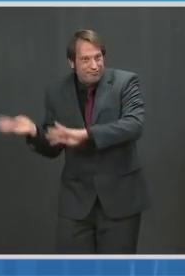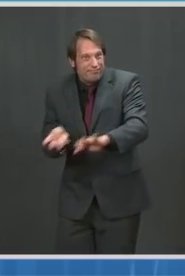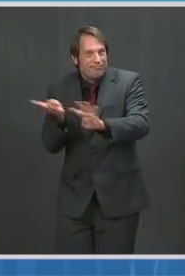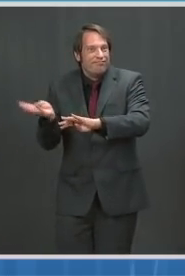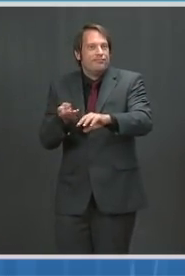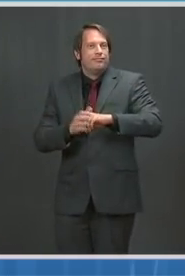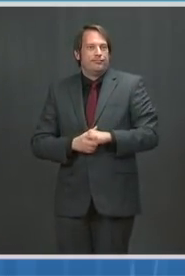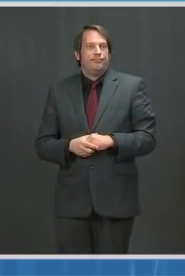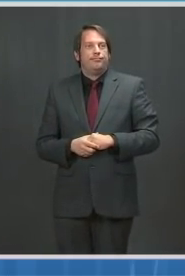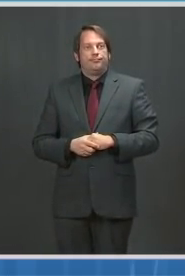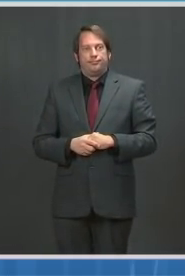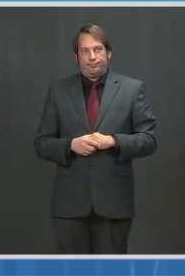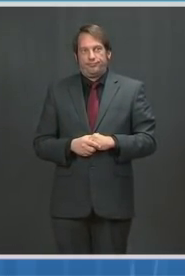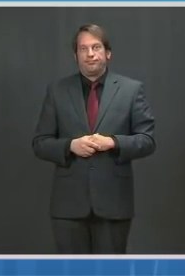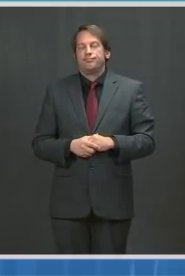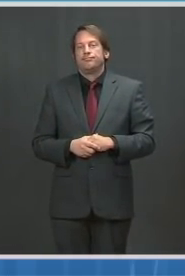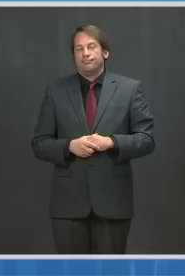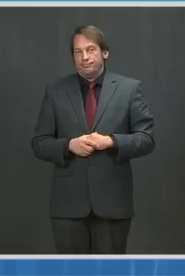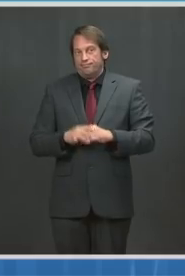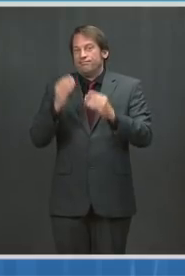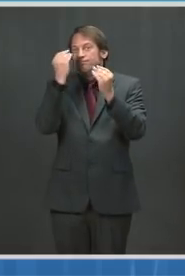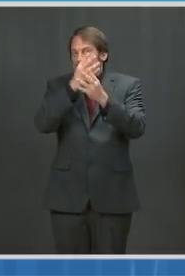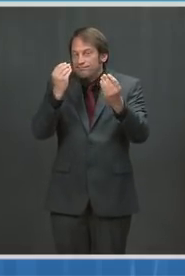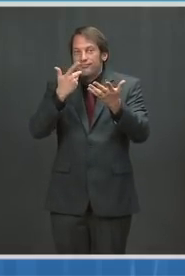as well, of course, as the strong work of our partners.